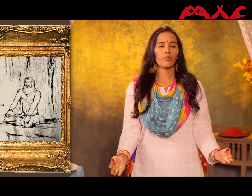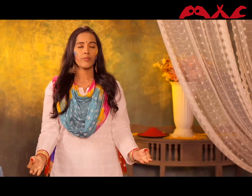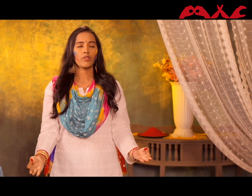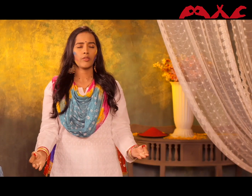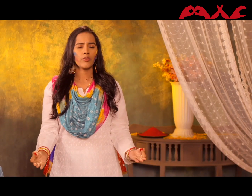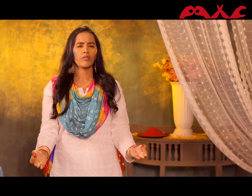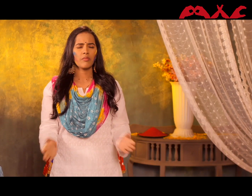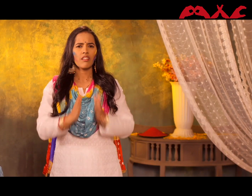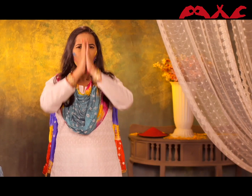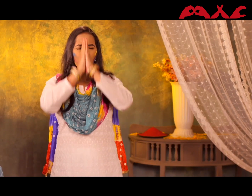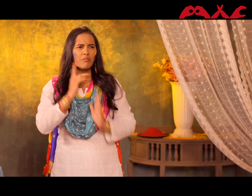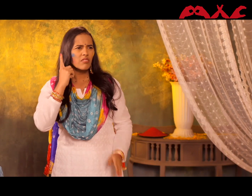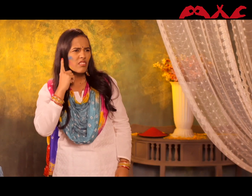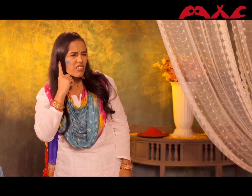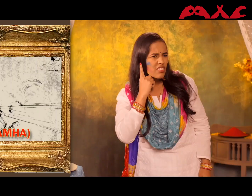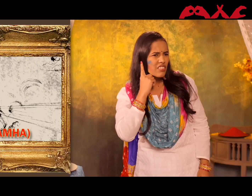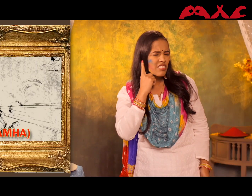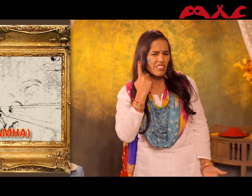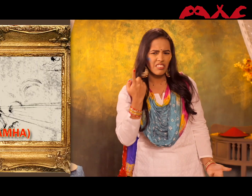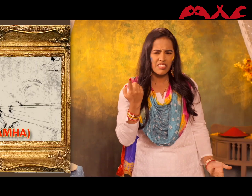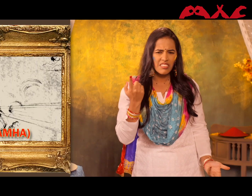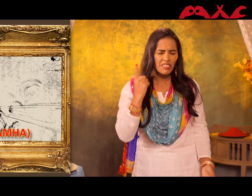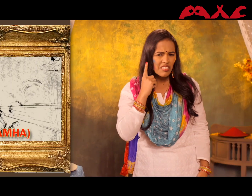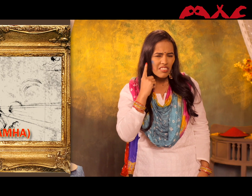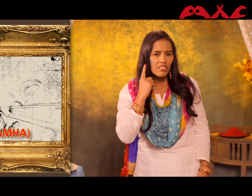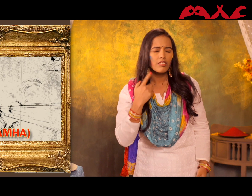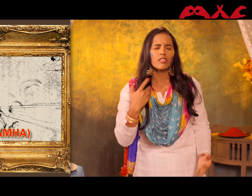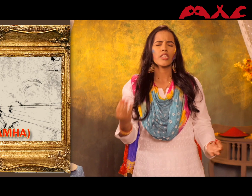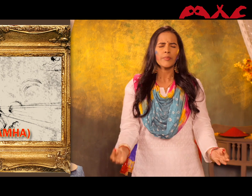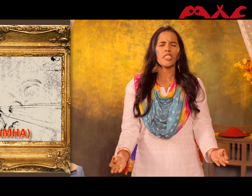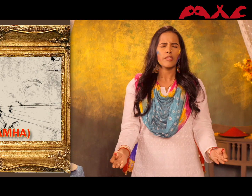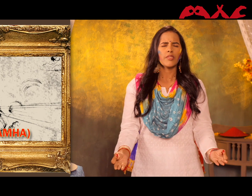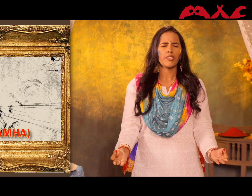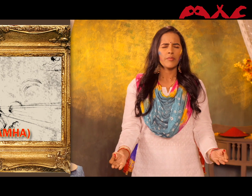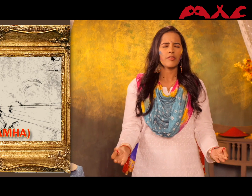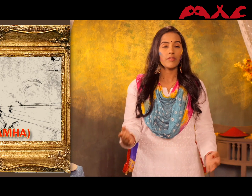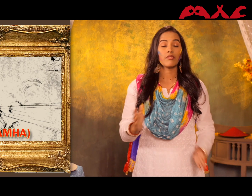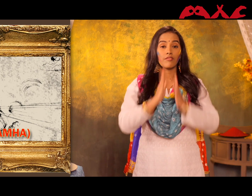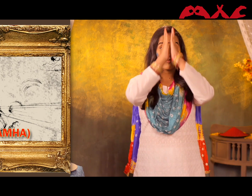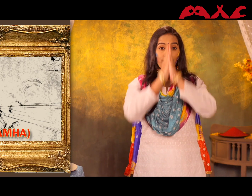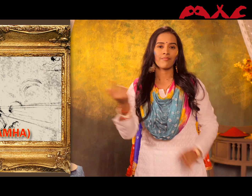He performed the penance for many years. God got pleased with his penance, and came down on Earth.